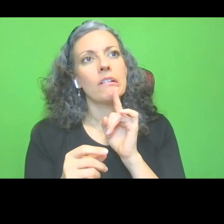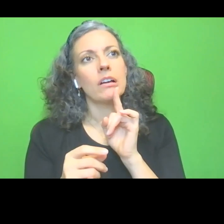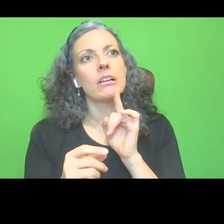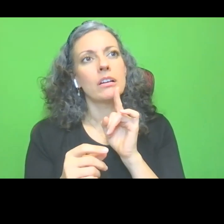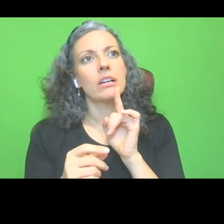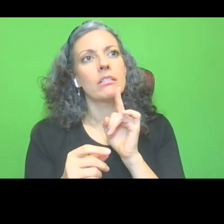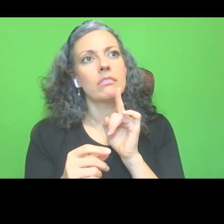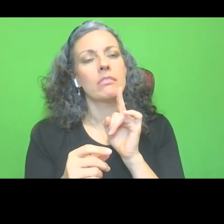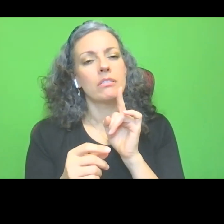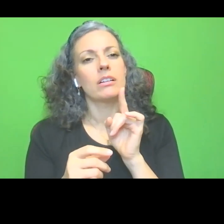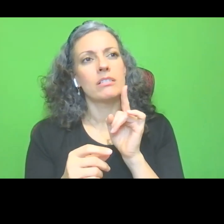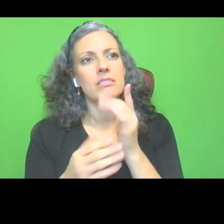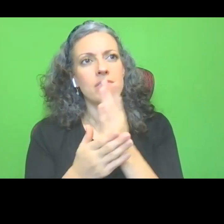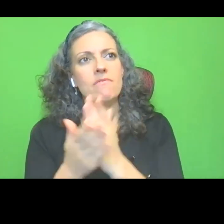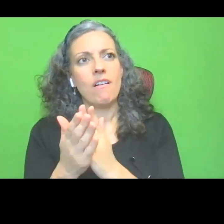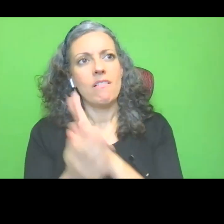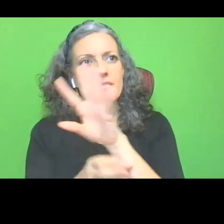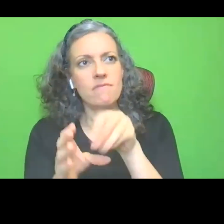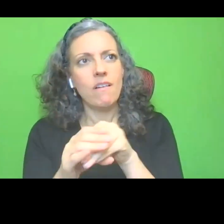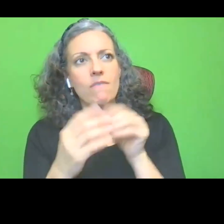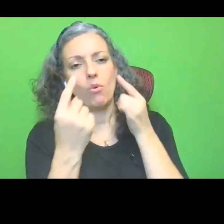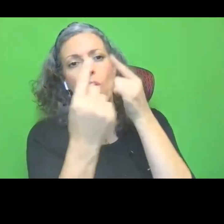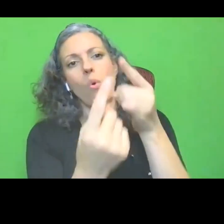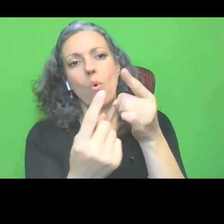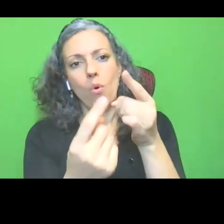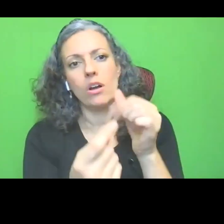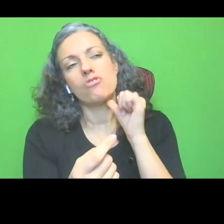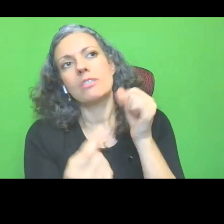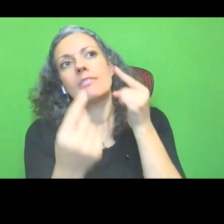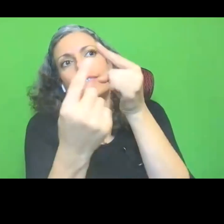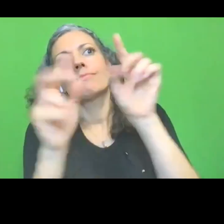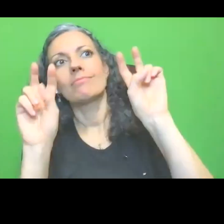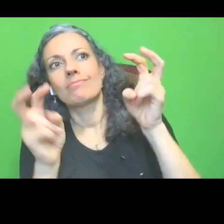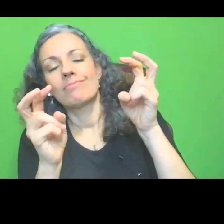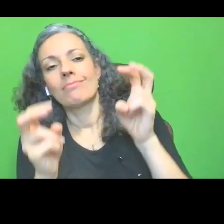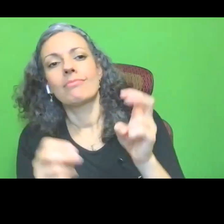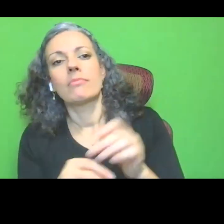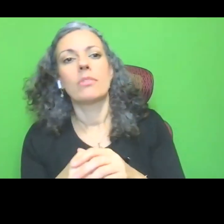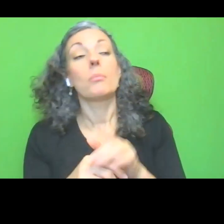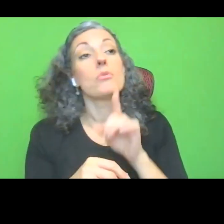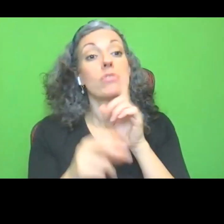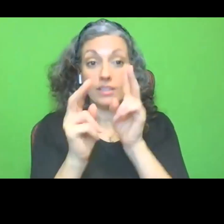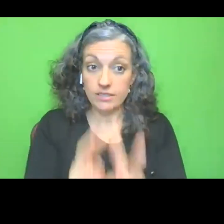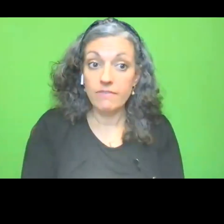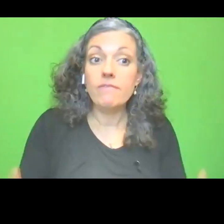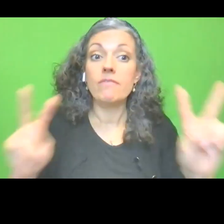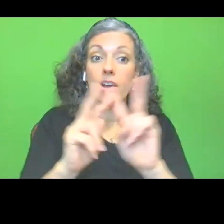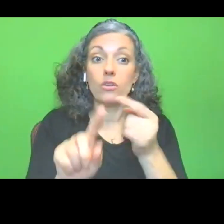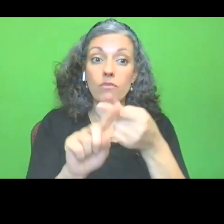of the mission. It's not just put into a mission statement, but is actually valued by the organization.